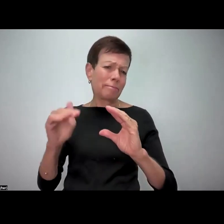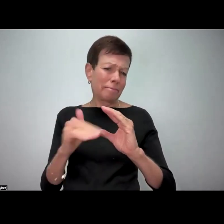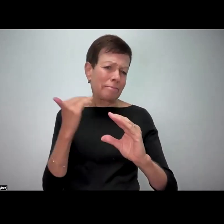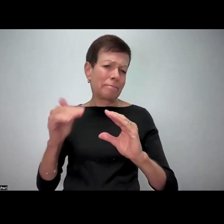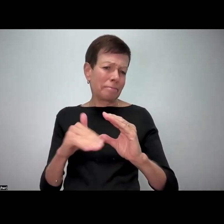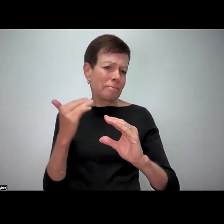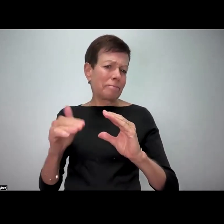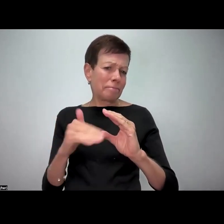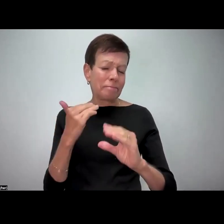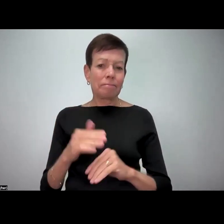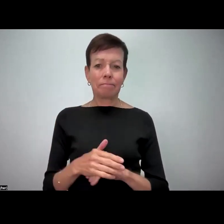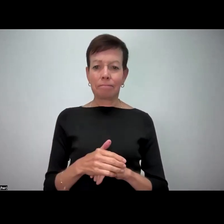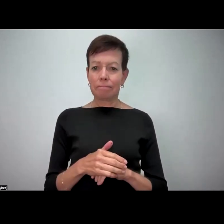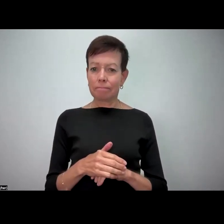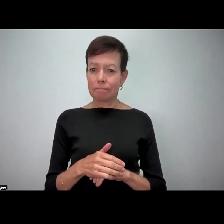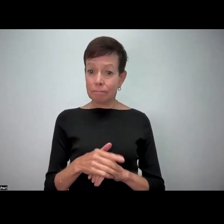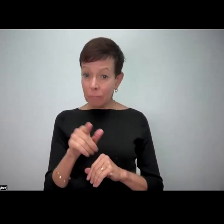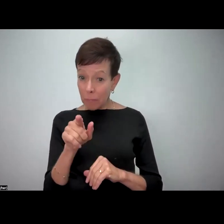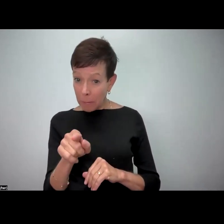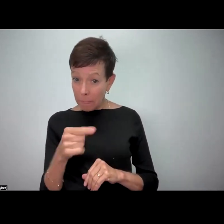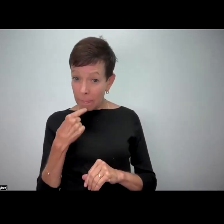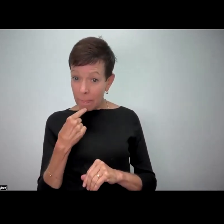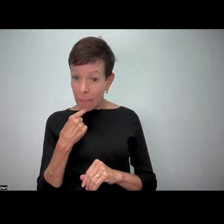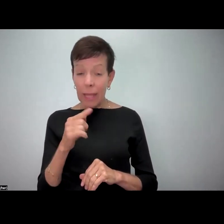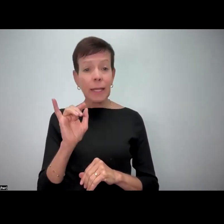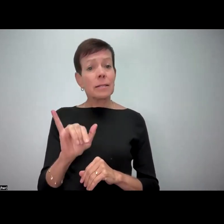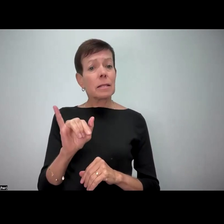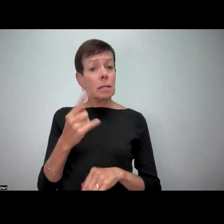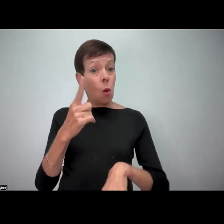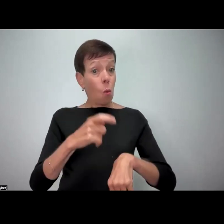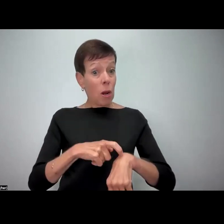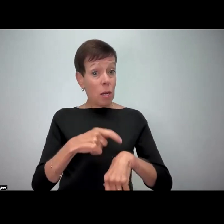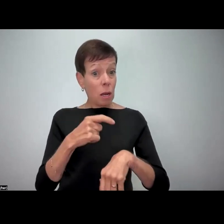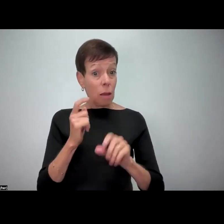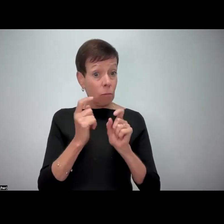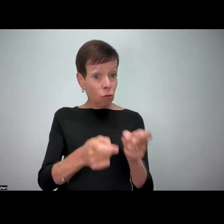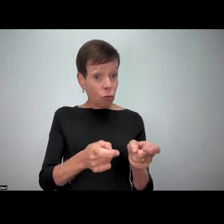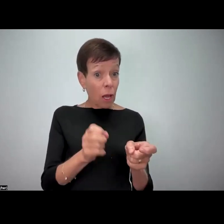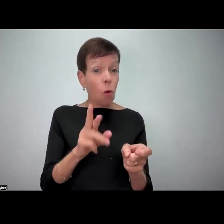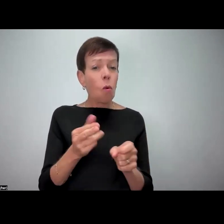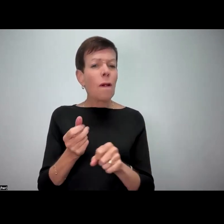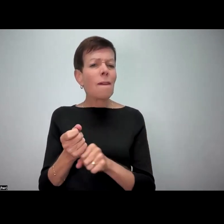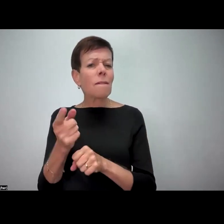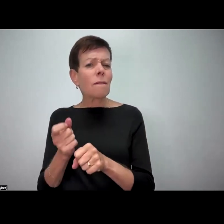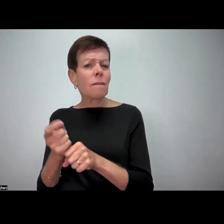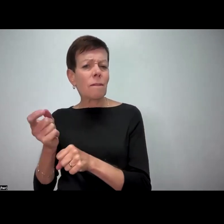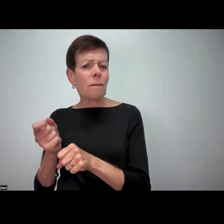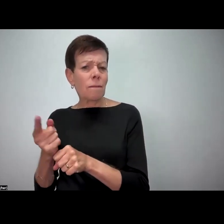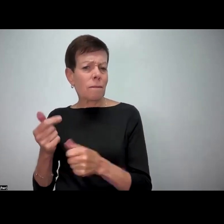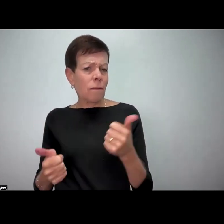One more question. Is this a one-time grant or it will be a yearly program? So it's technically